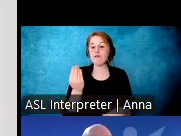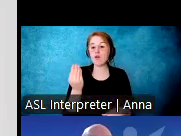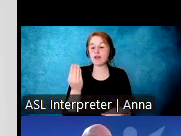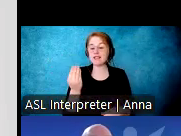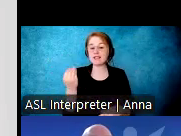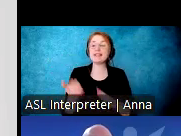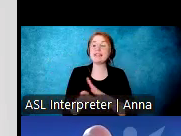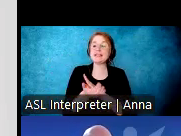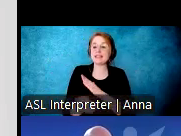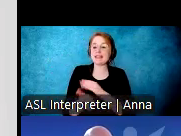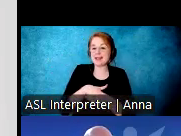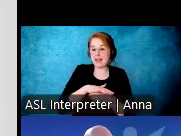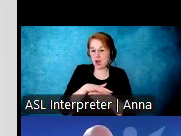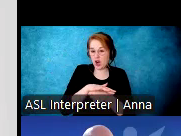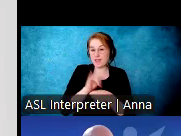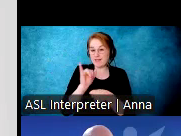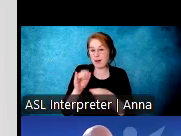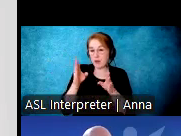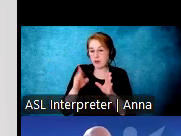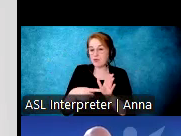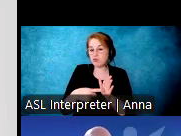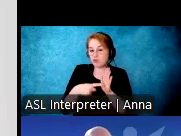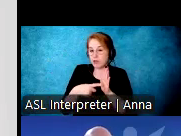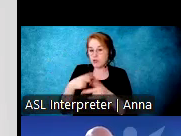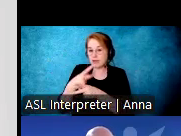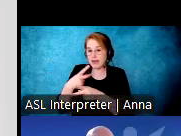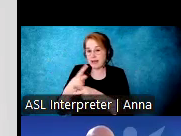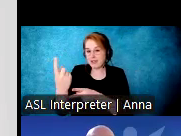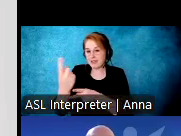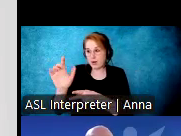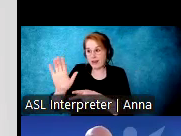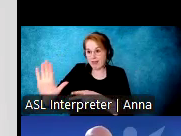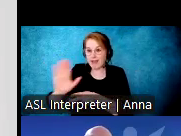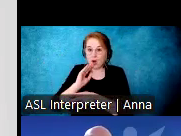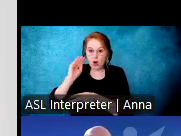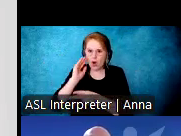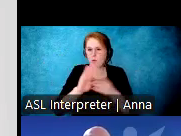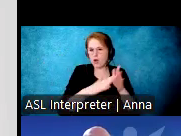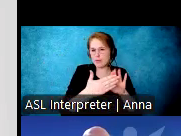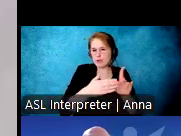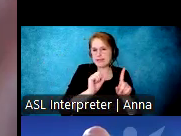that a direct care professional needs in order to take care of someone in their home or in a community setting.